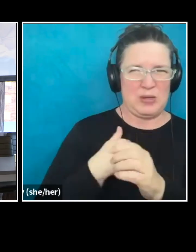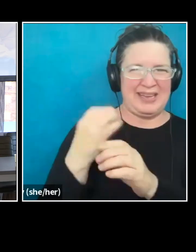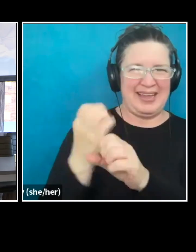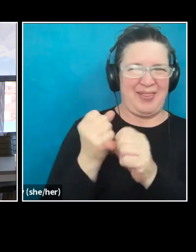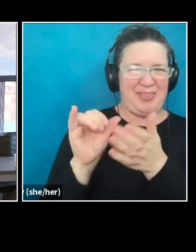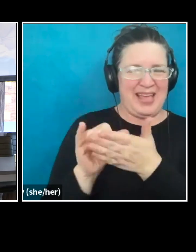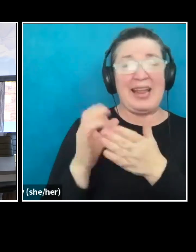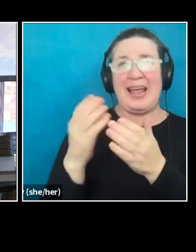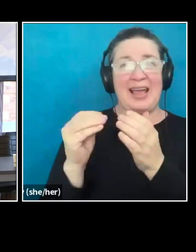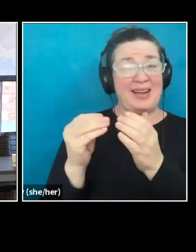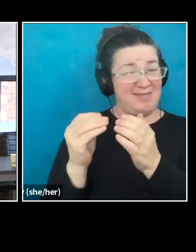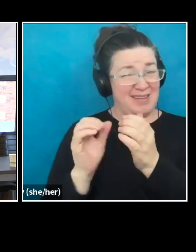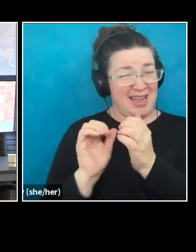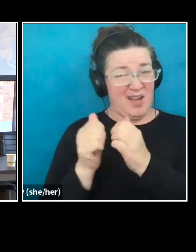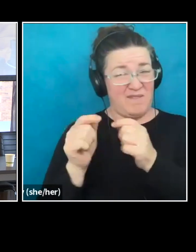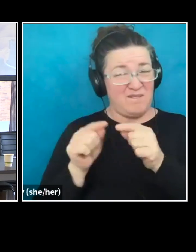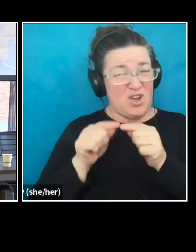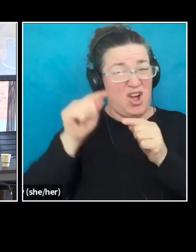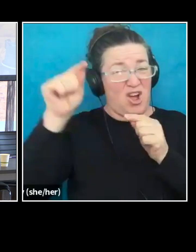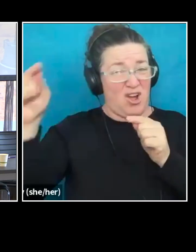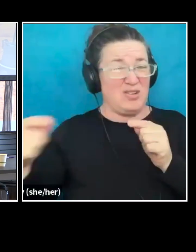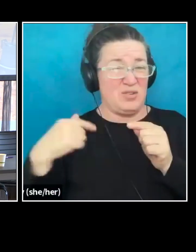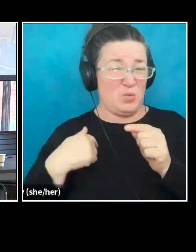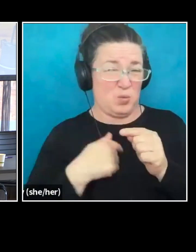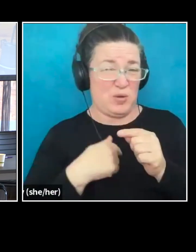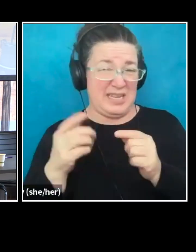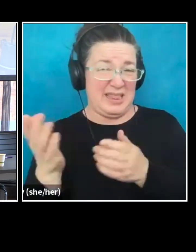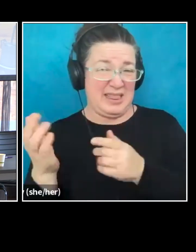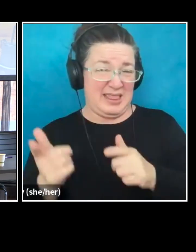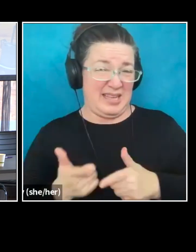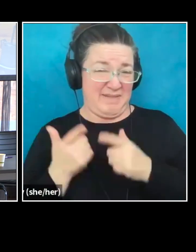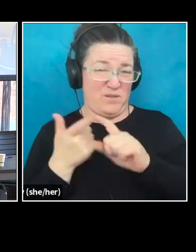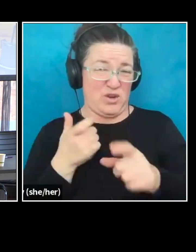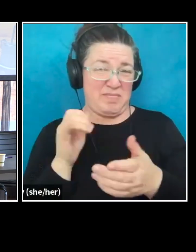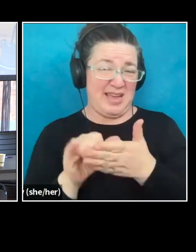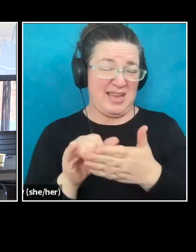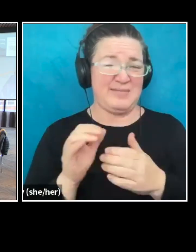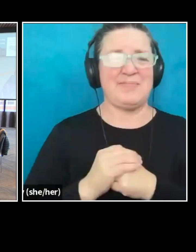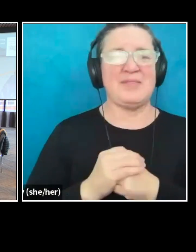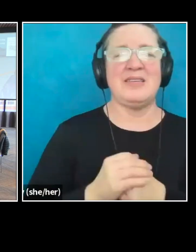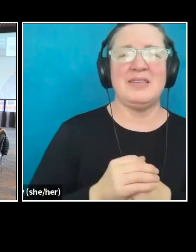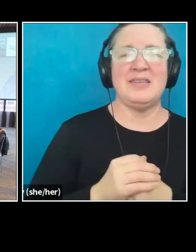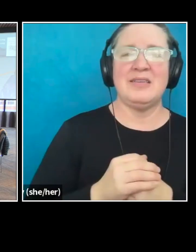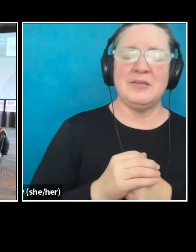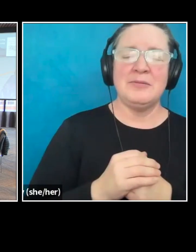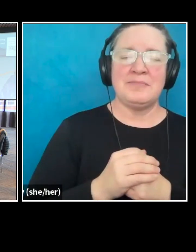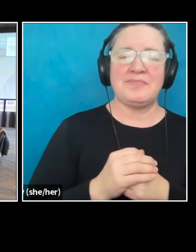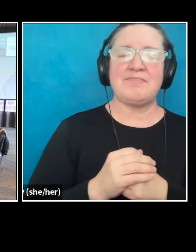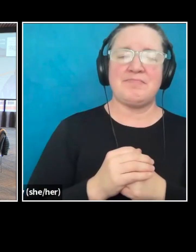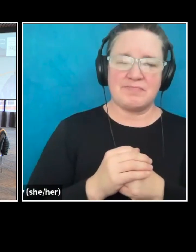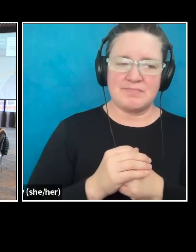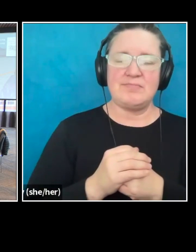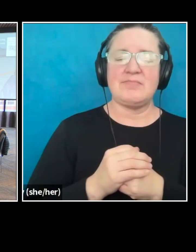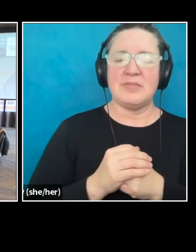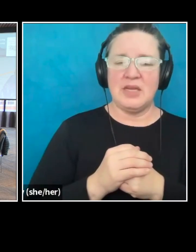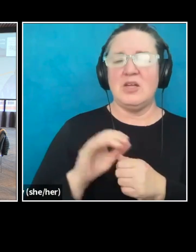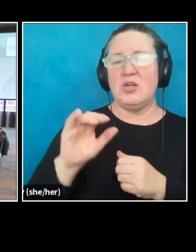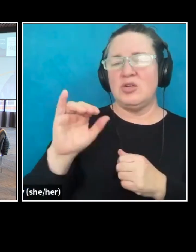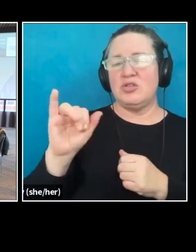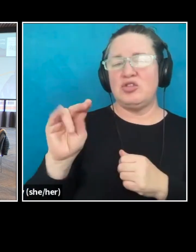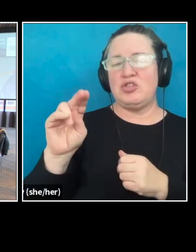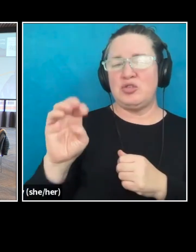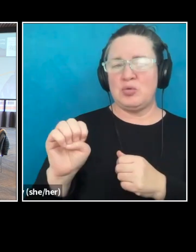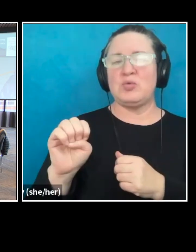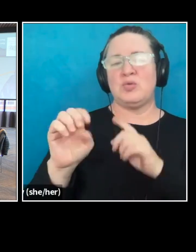Um well the our June report will you know provide um something of a baseline to answer that second